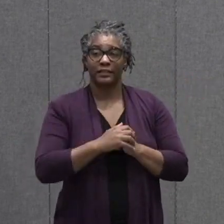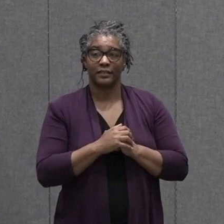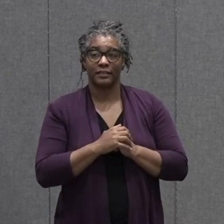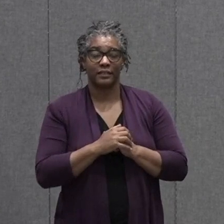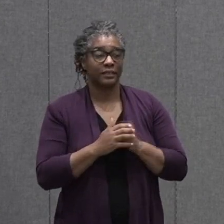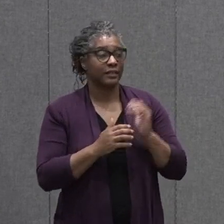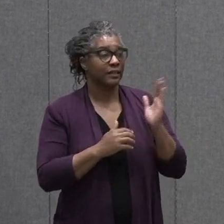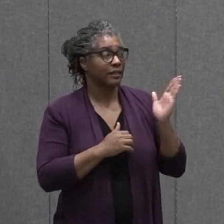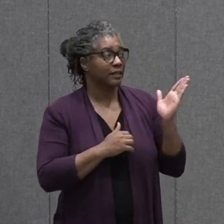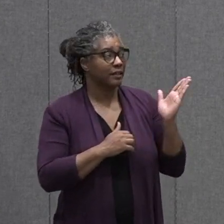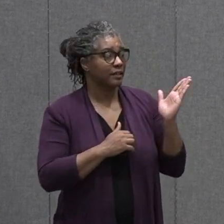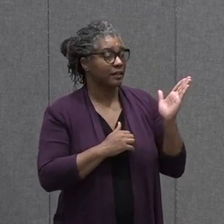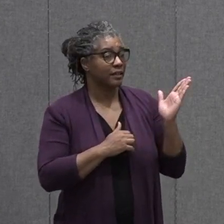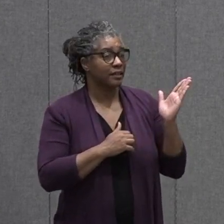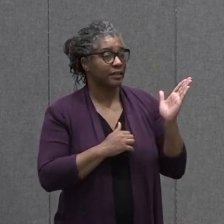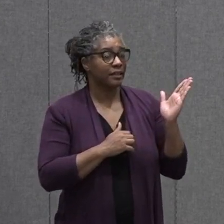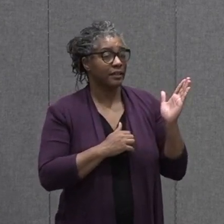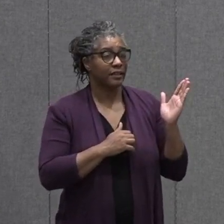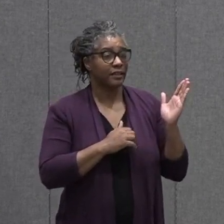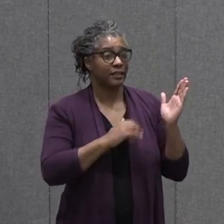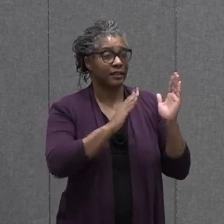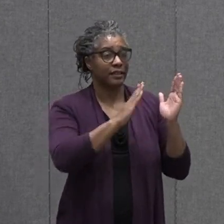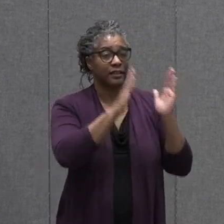In the middle, we'll write the number four.